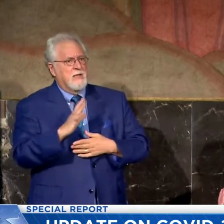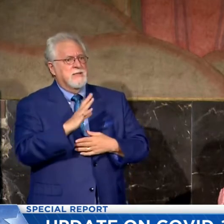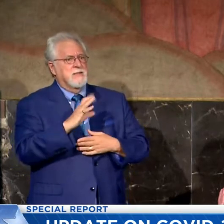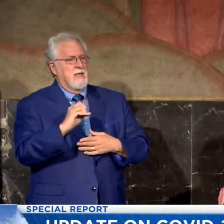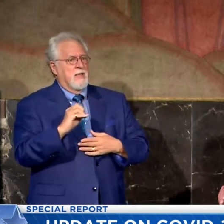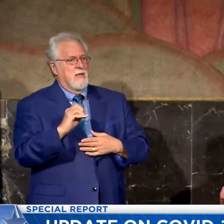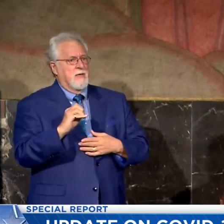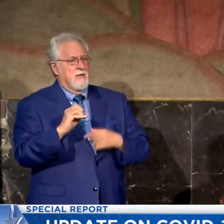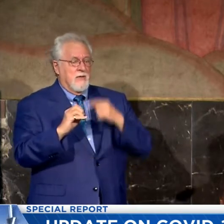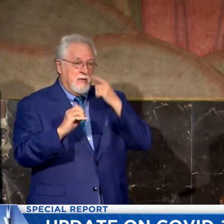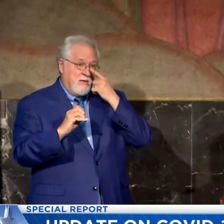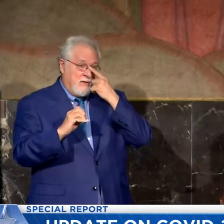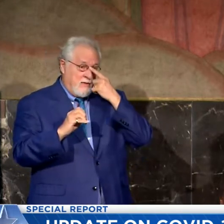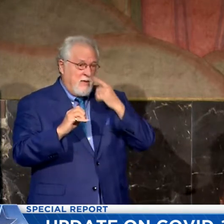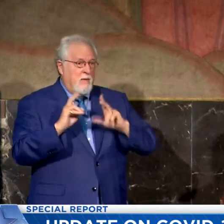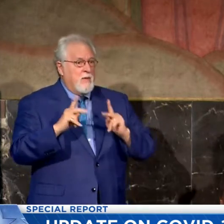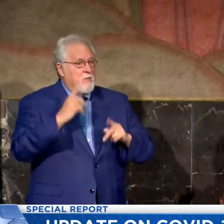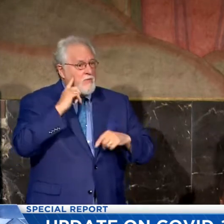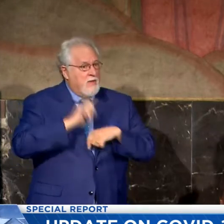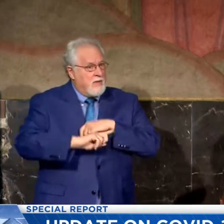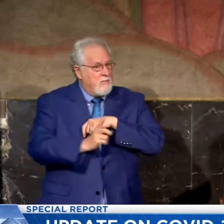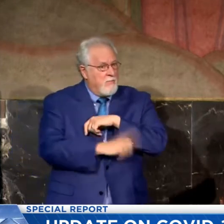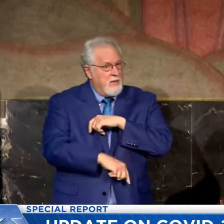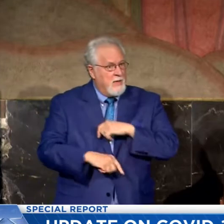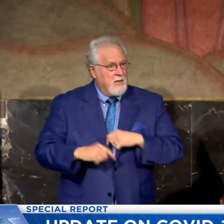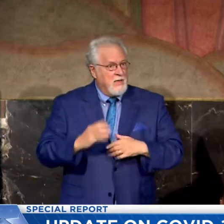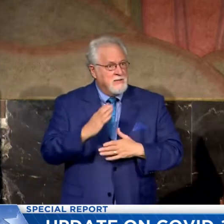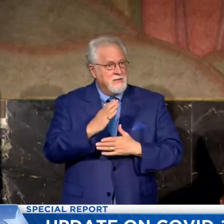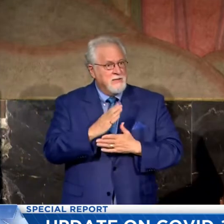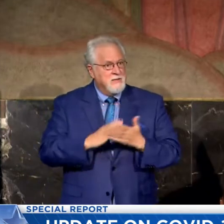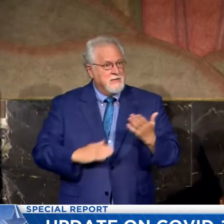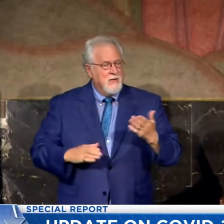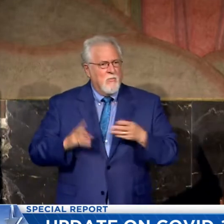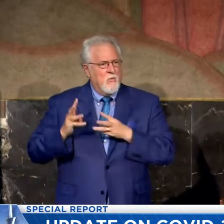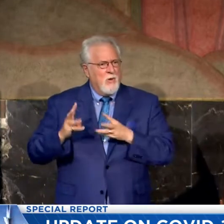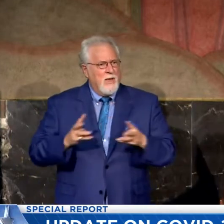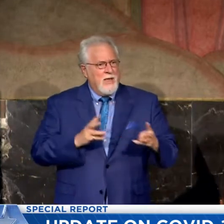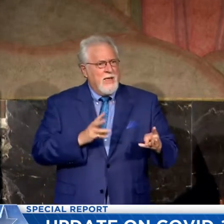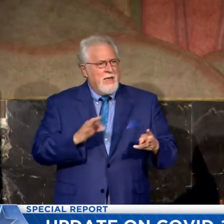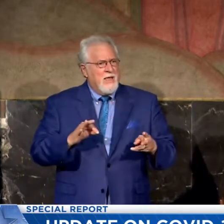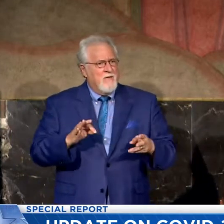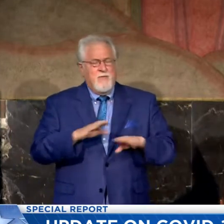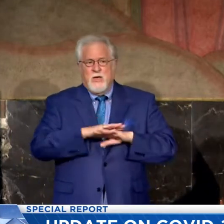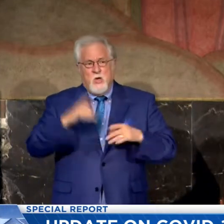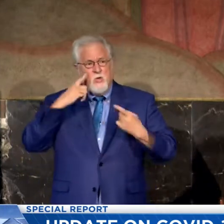OF DISCUSSION ABOUT CONTACT TRACING AND PRIVACY RATES AND